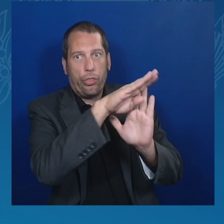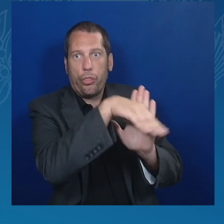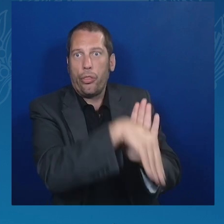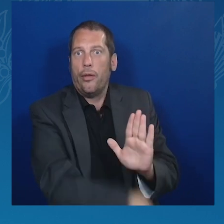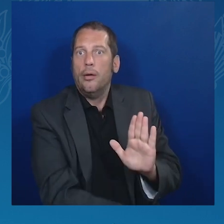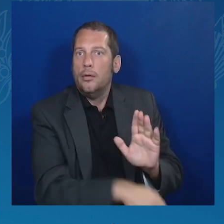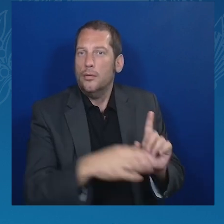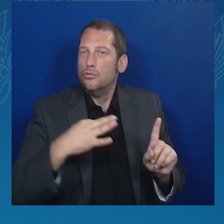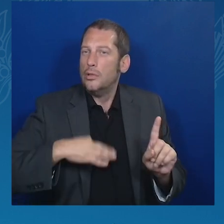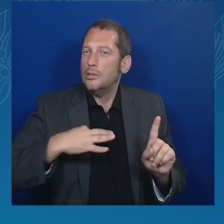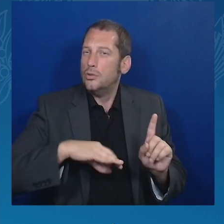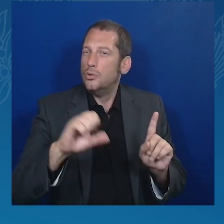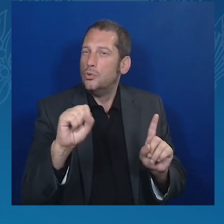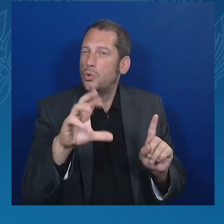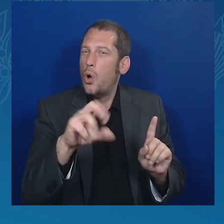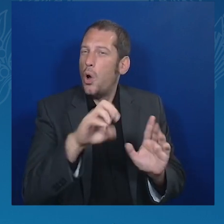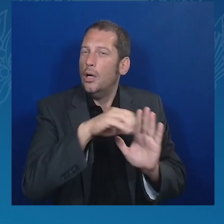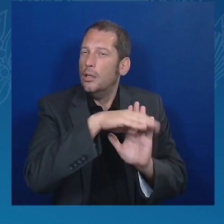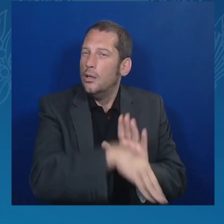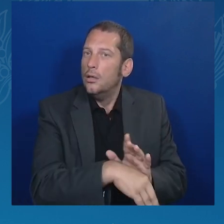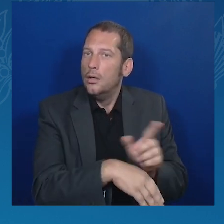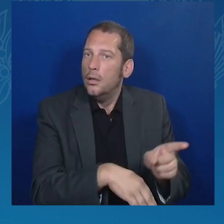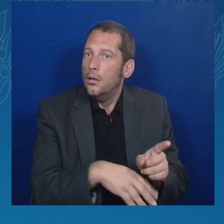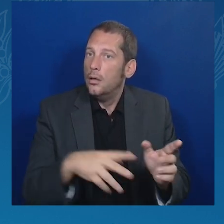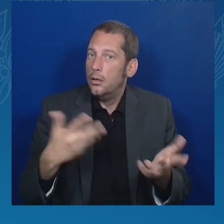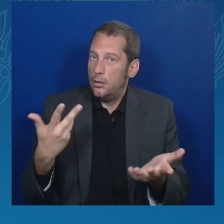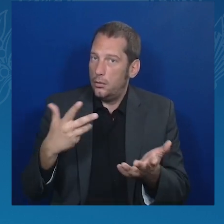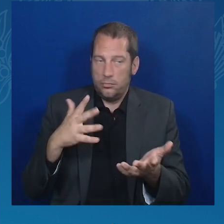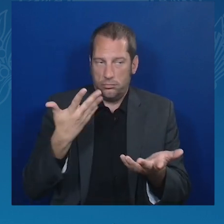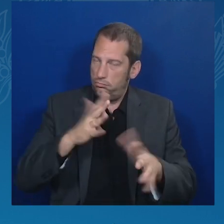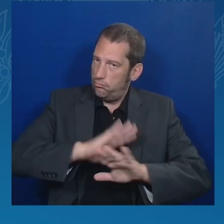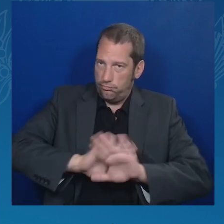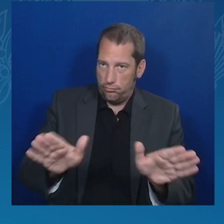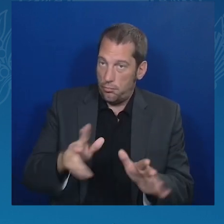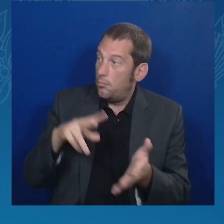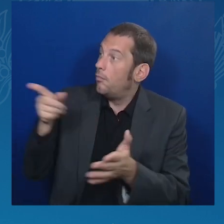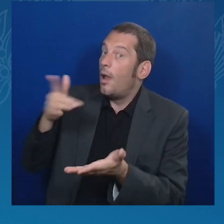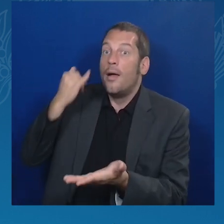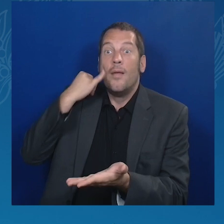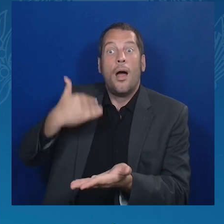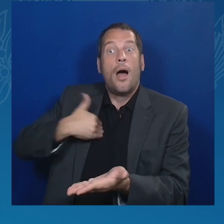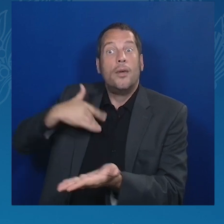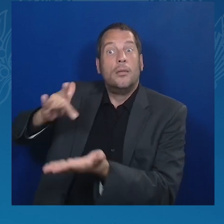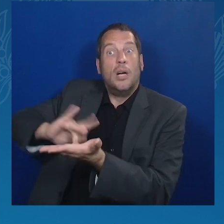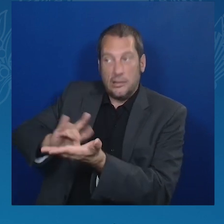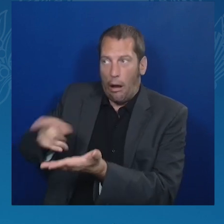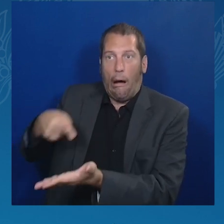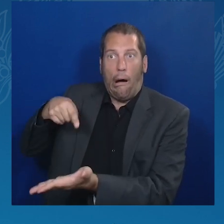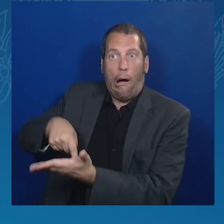which means medical debt can no longer get in the way of someone's ability to get a car loan,